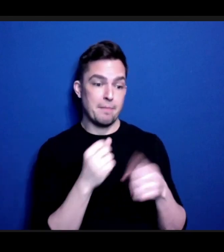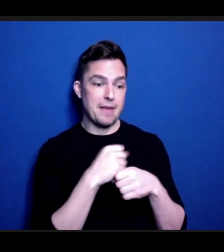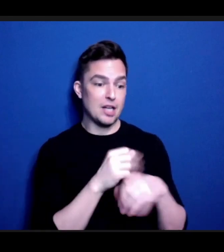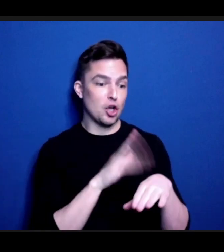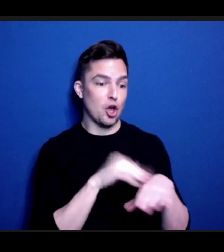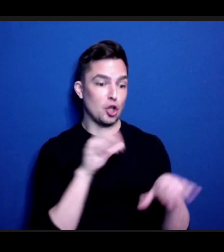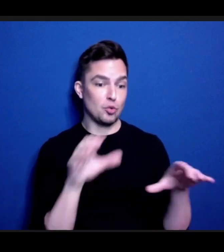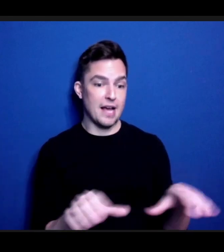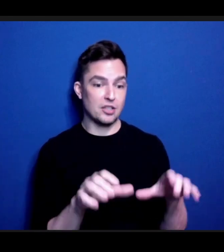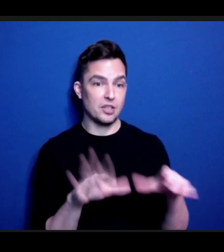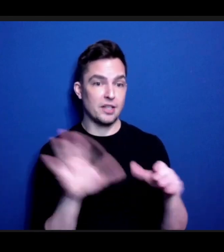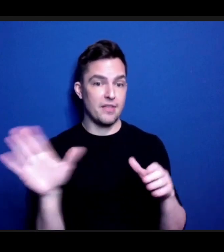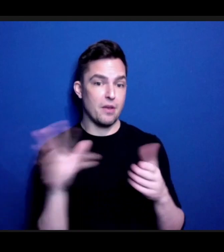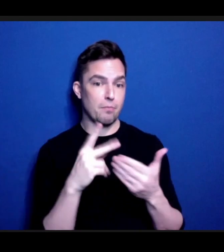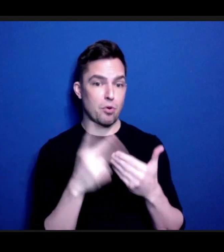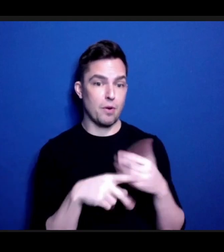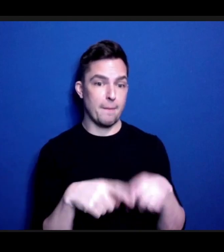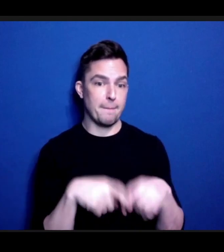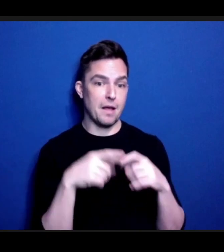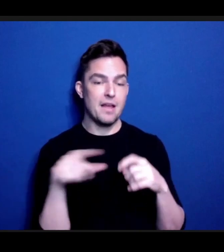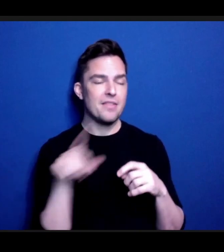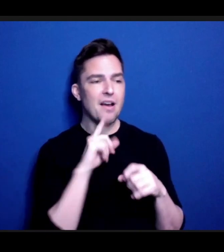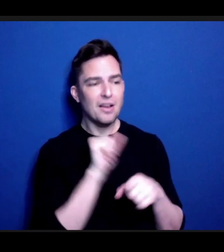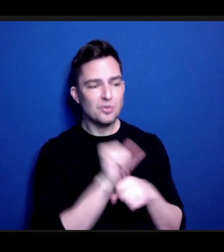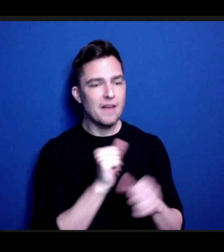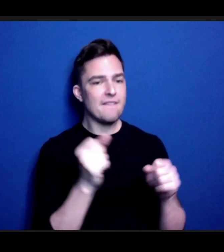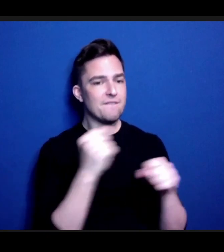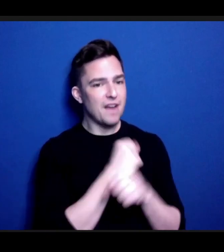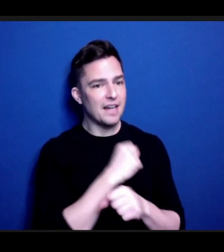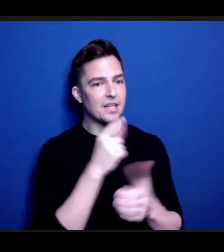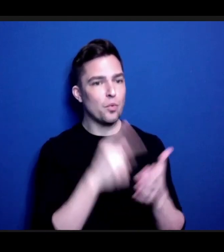program was paused. They're actually fighting what students want. What black and racialised